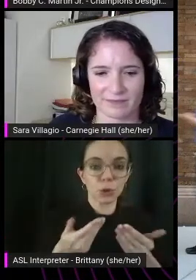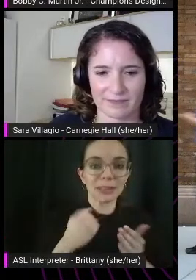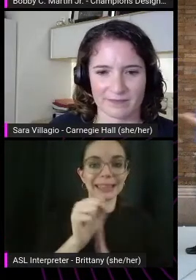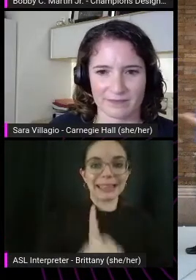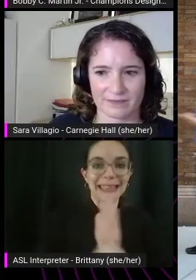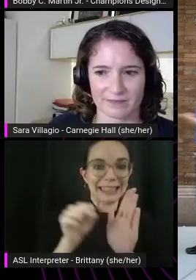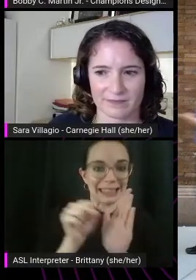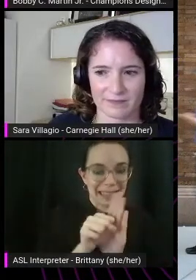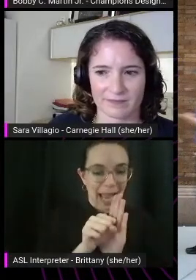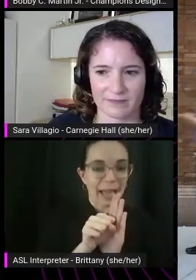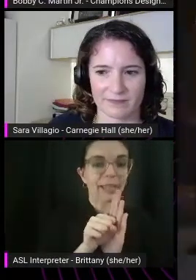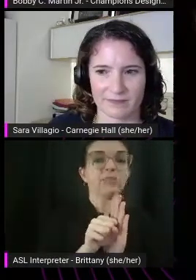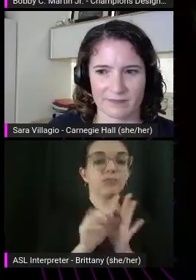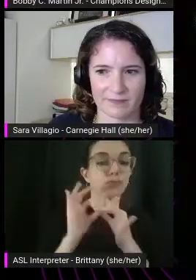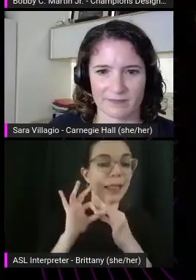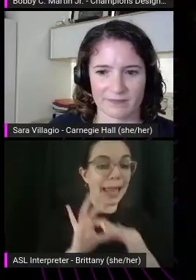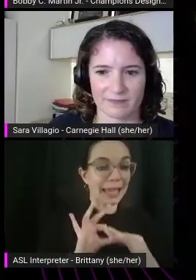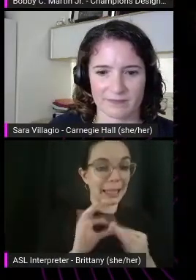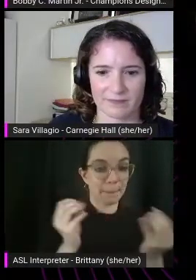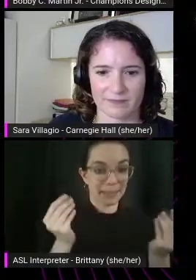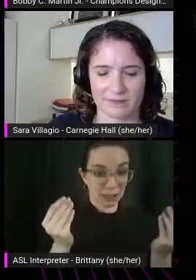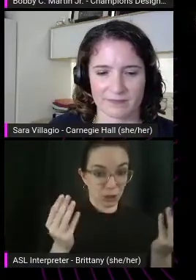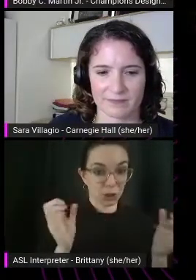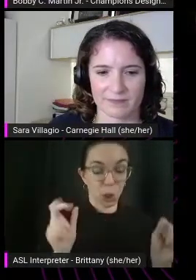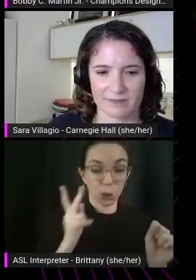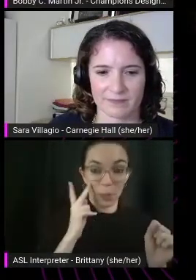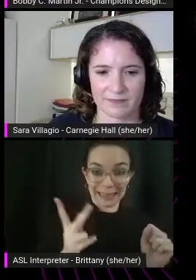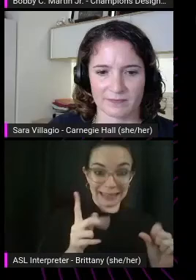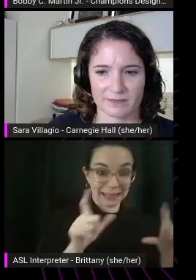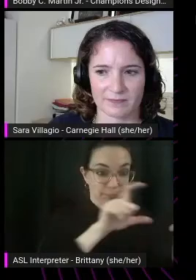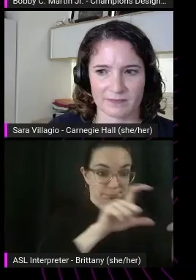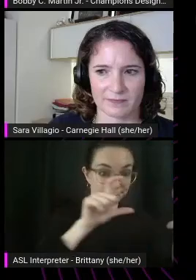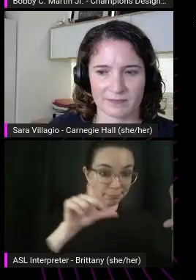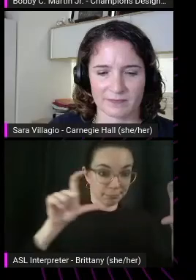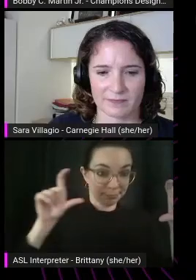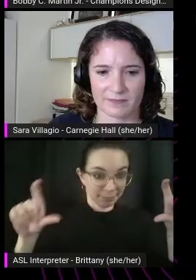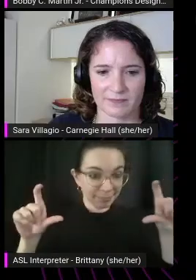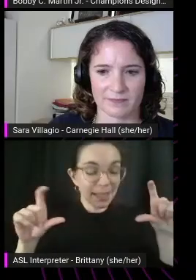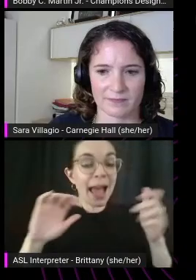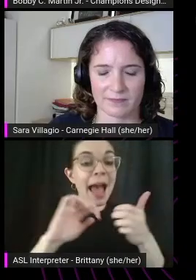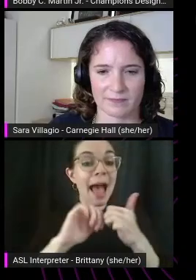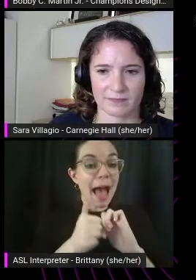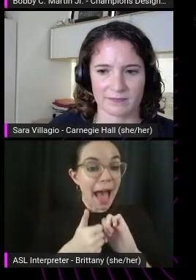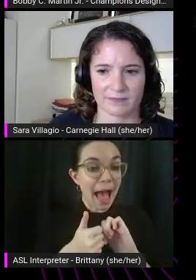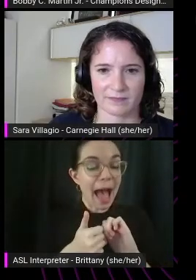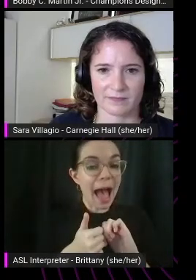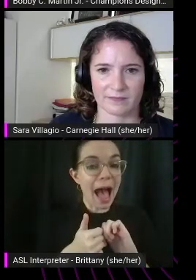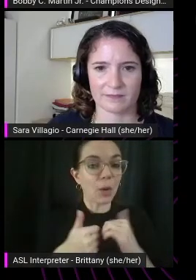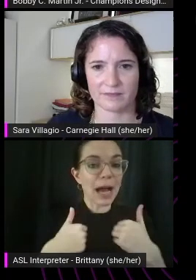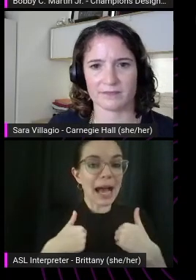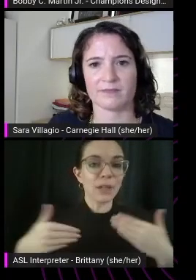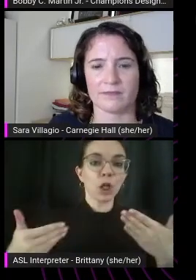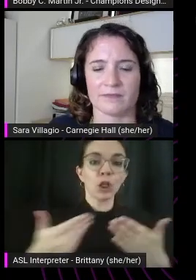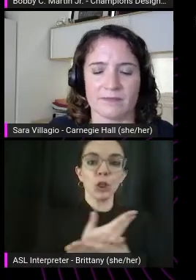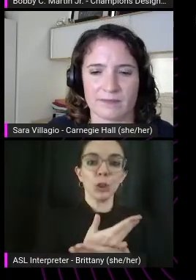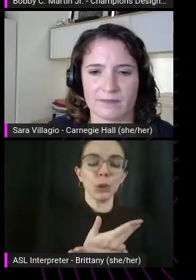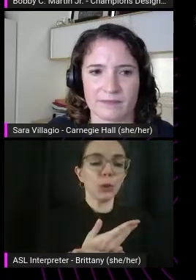So here you can see in the 3 shades or even across digital, how there's a new kind of plum color, one that speaks to